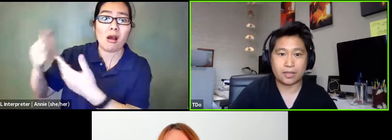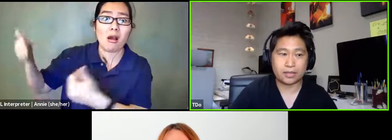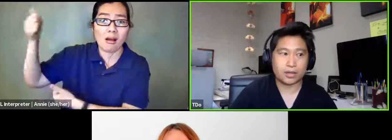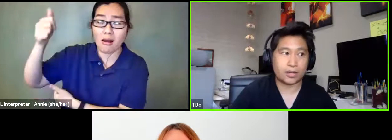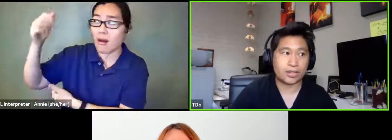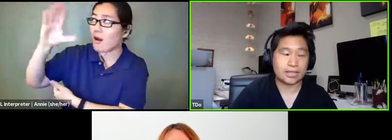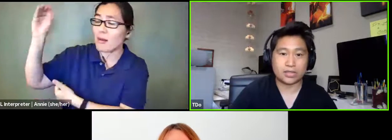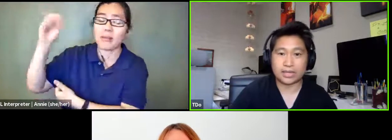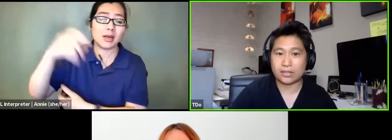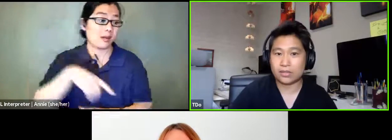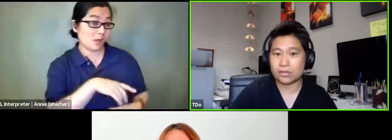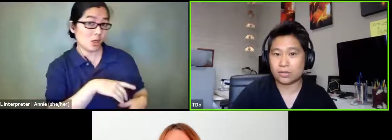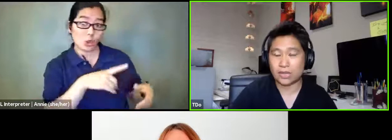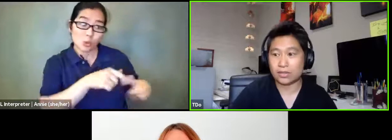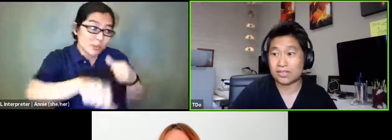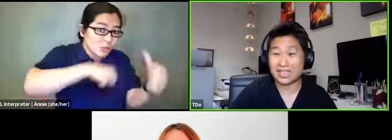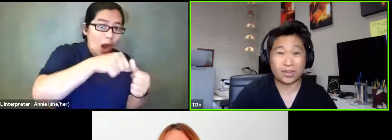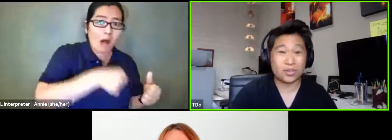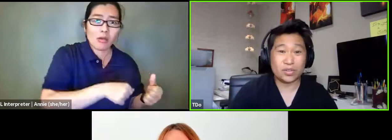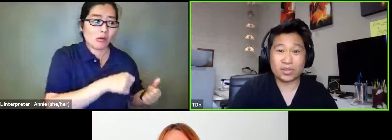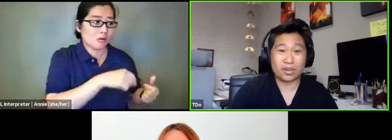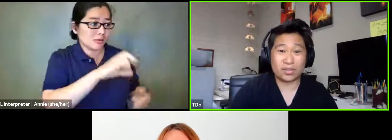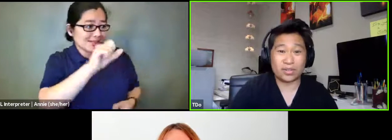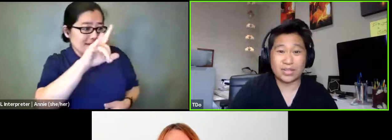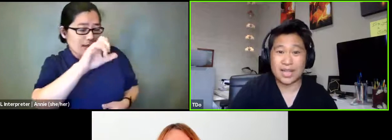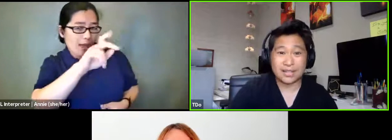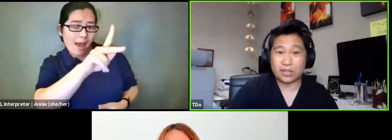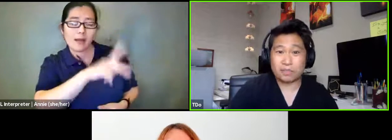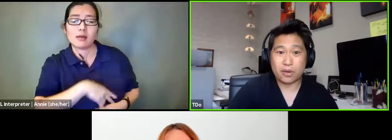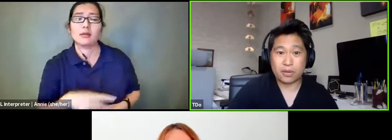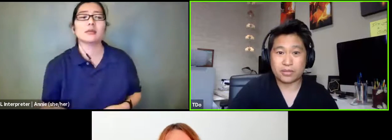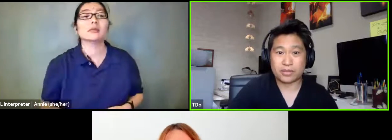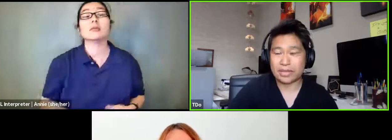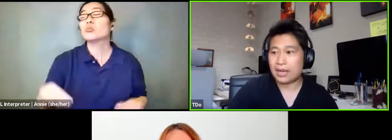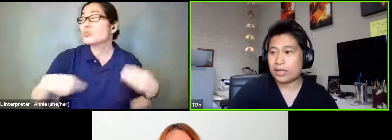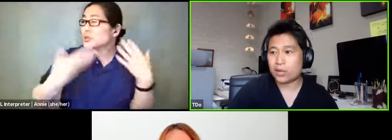These are organizations that could use donations. Here are news articles that you can post. The